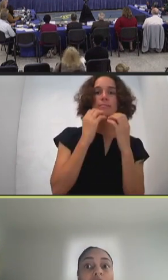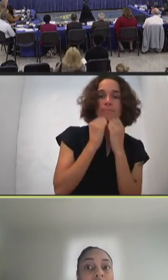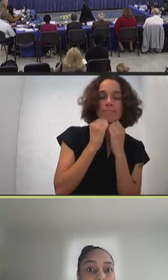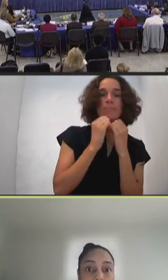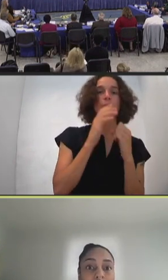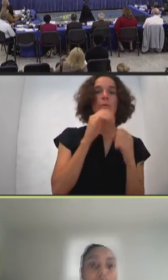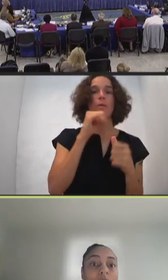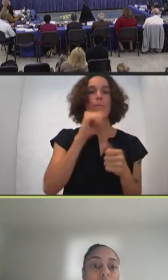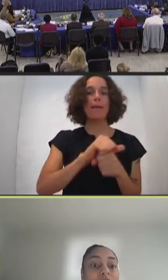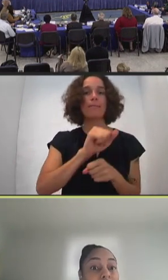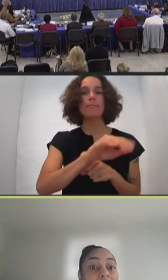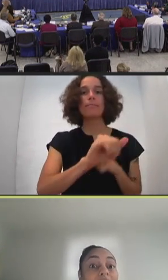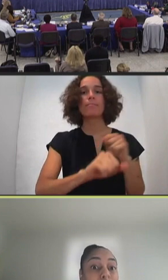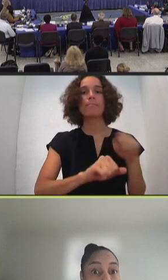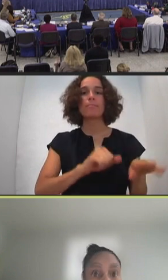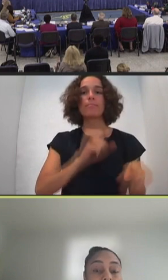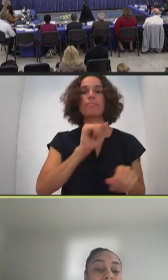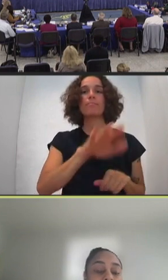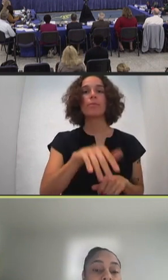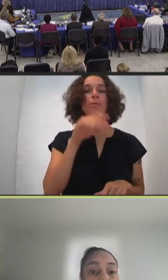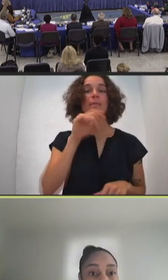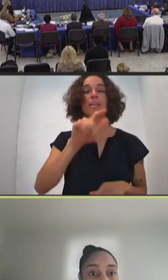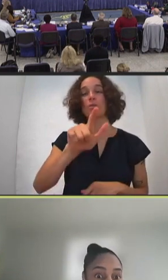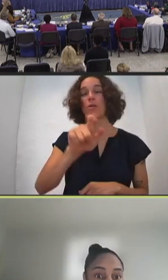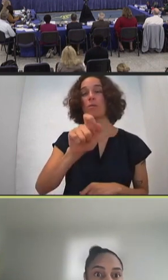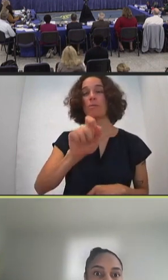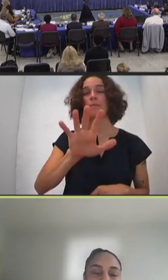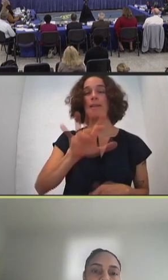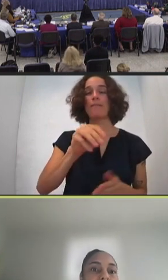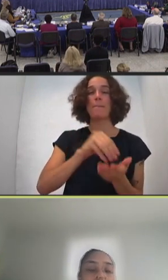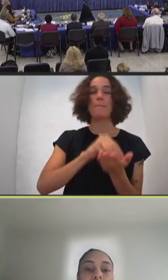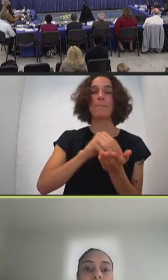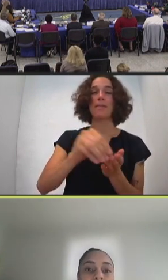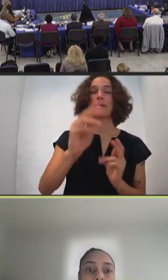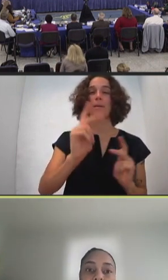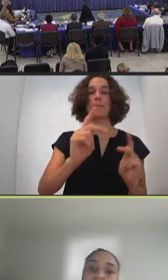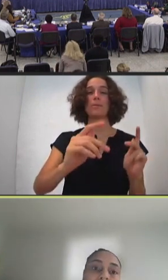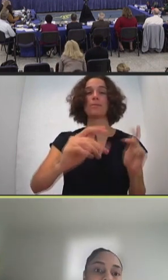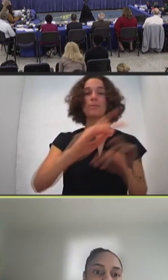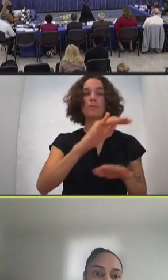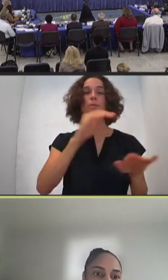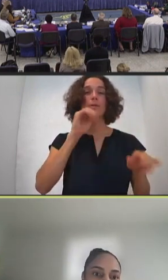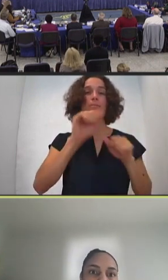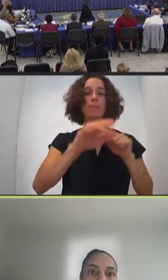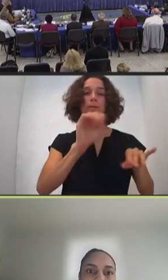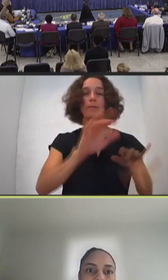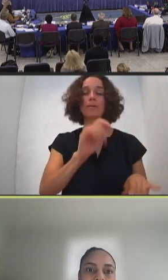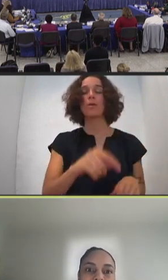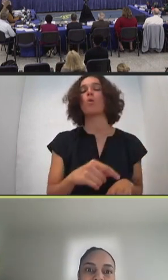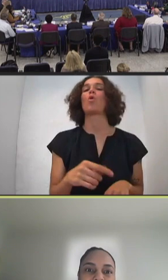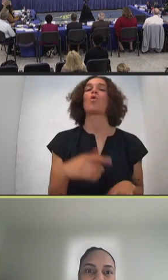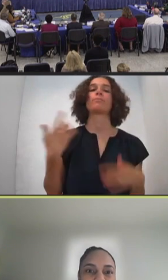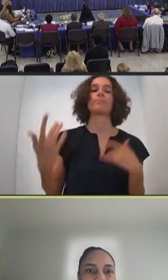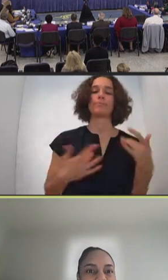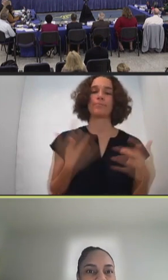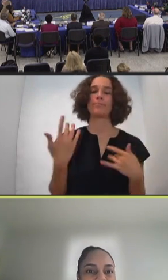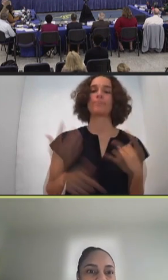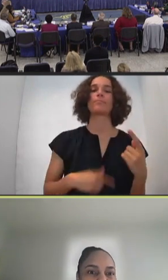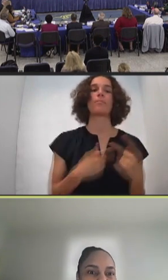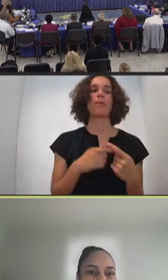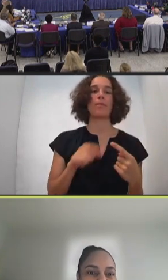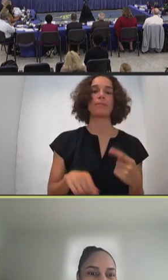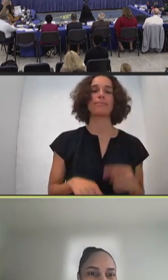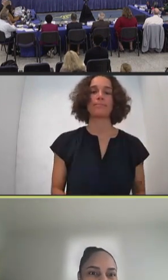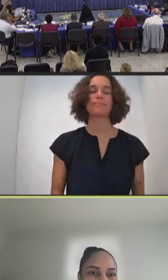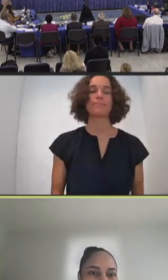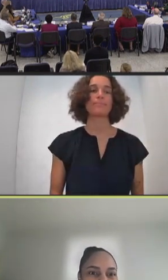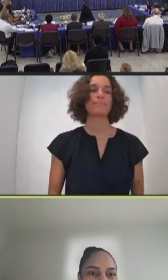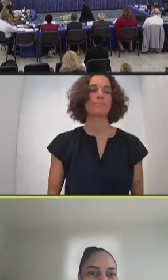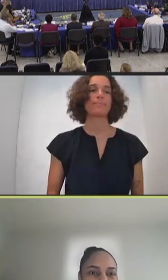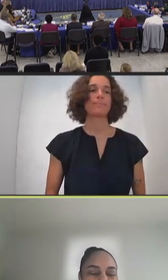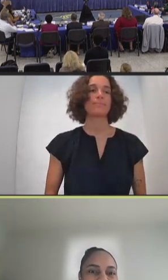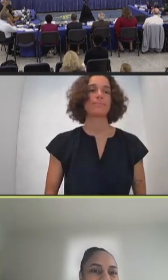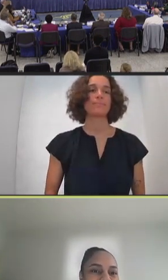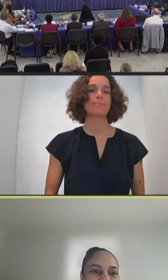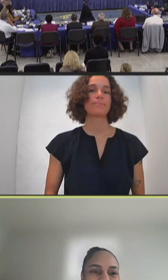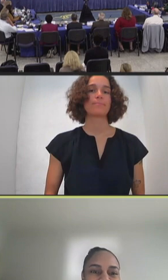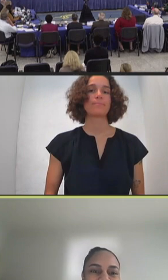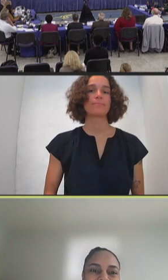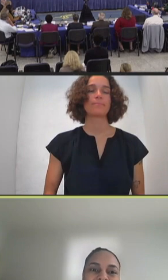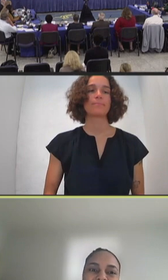talking 21.5 million in circulation. So, we're very excited about that. Next slide.